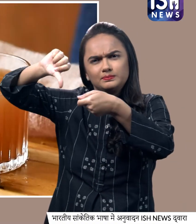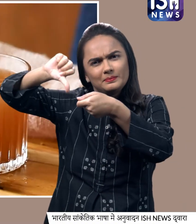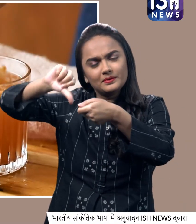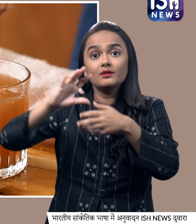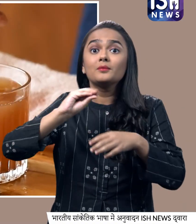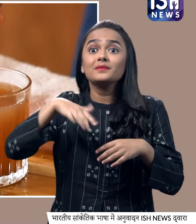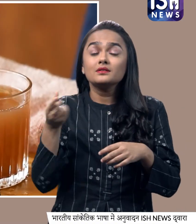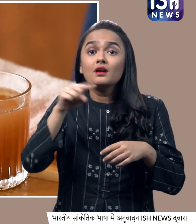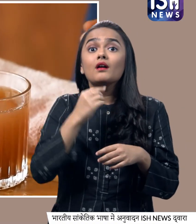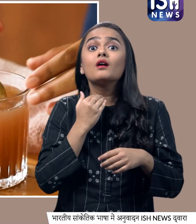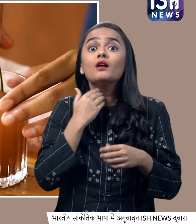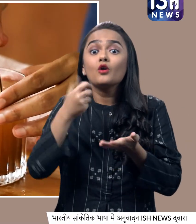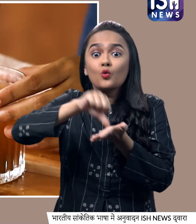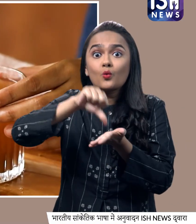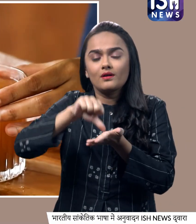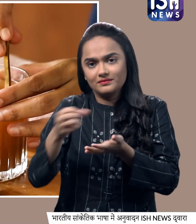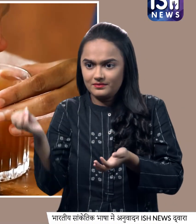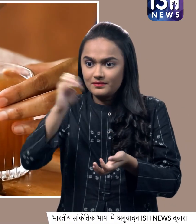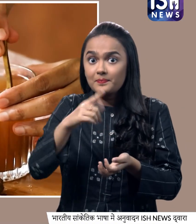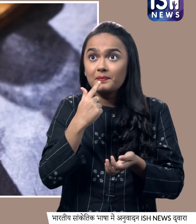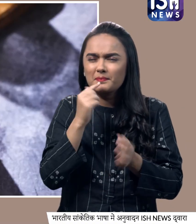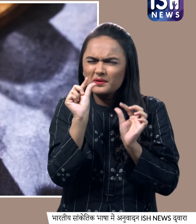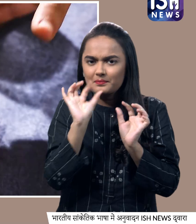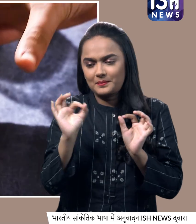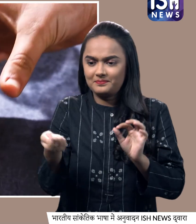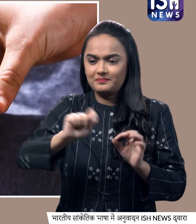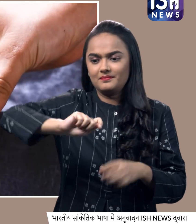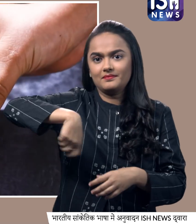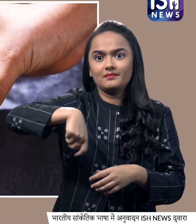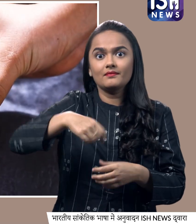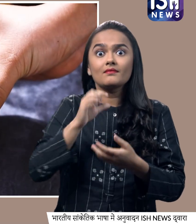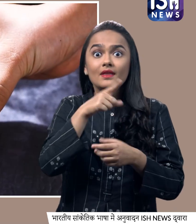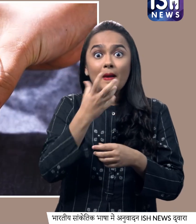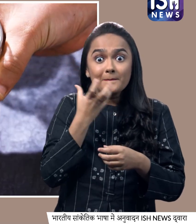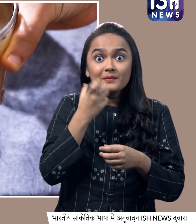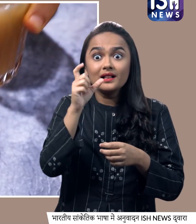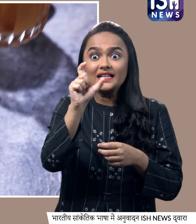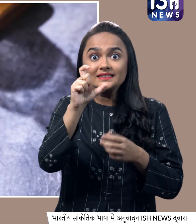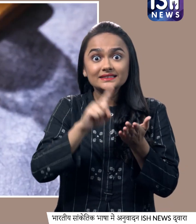Add jaggery powder as per your taste and now our apple-cinnamon tea is ready